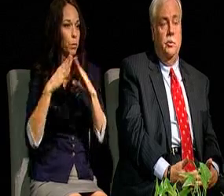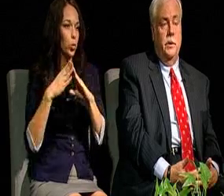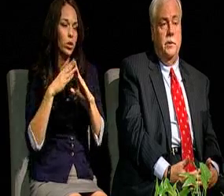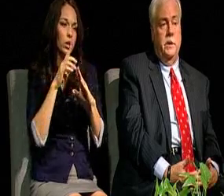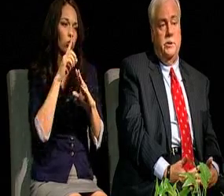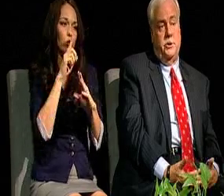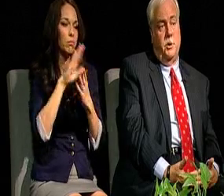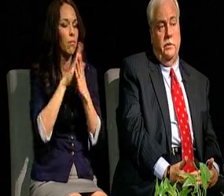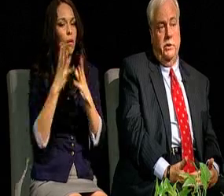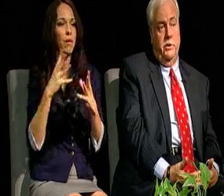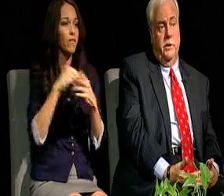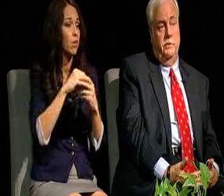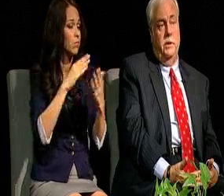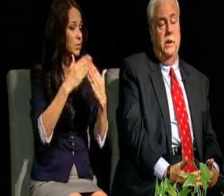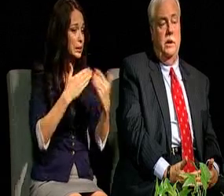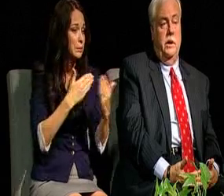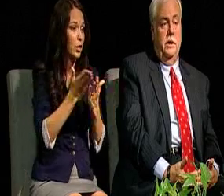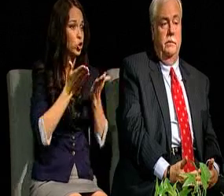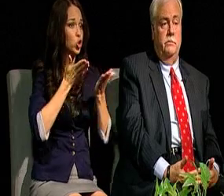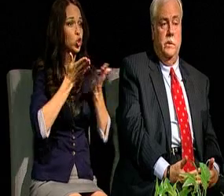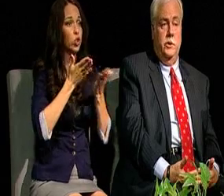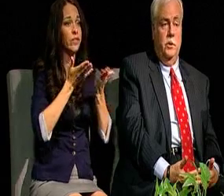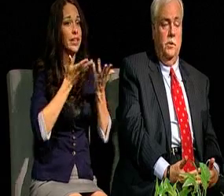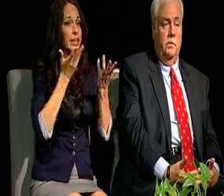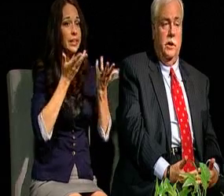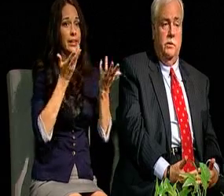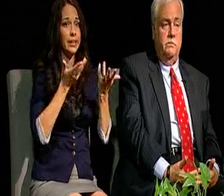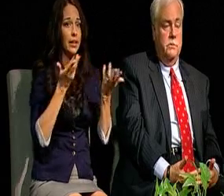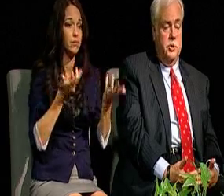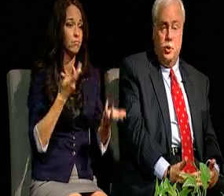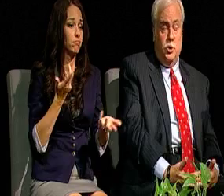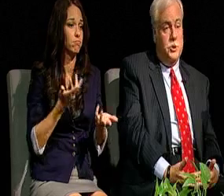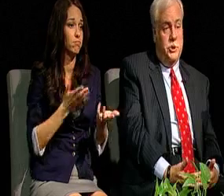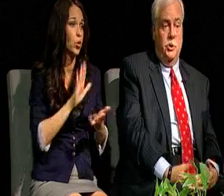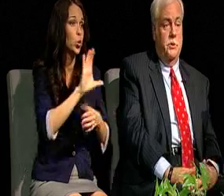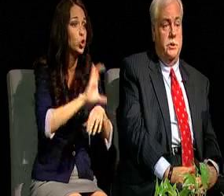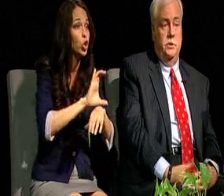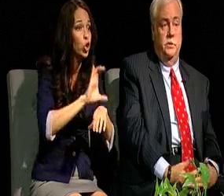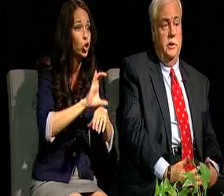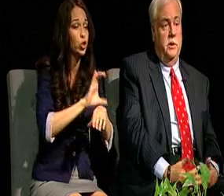whether it's serving your church that you go to,